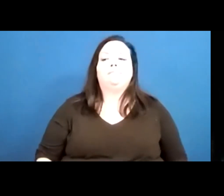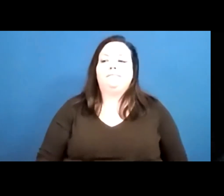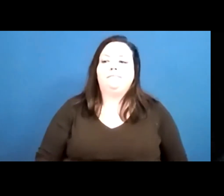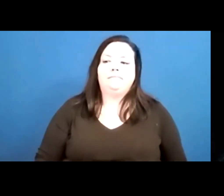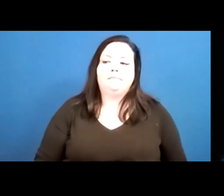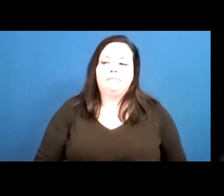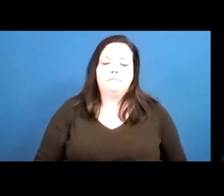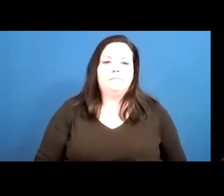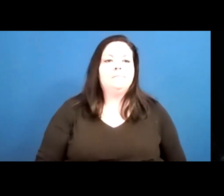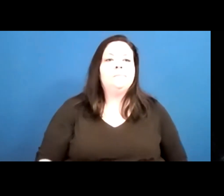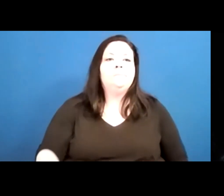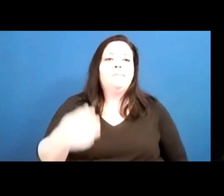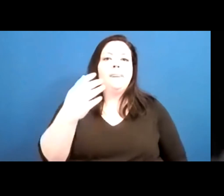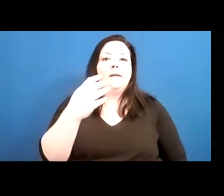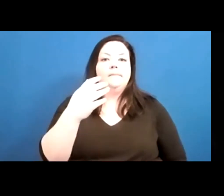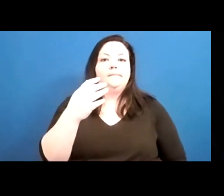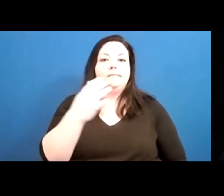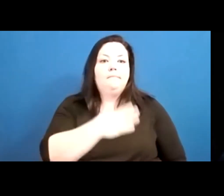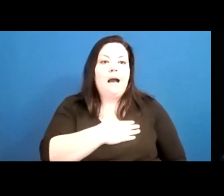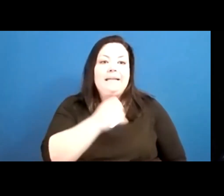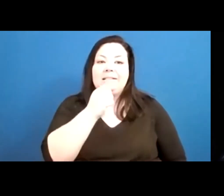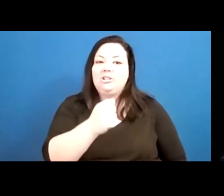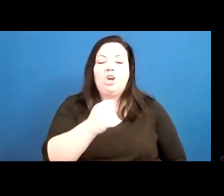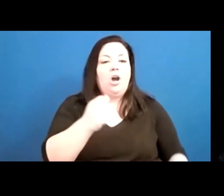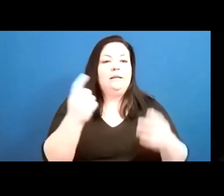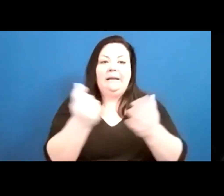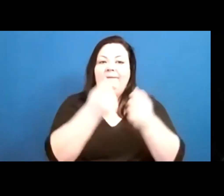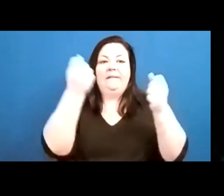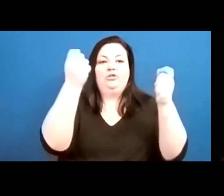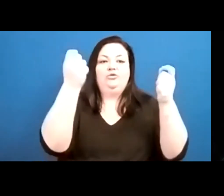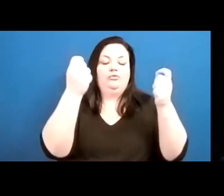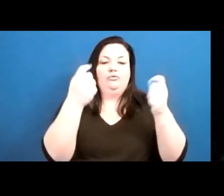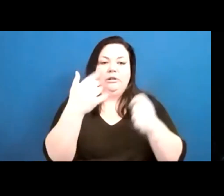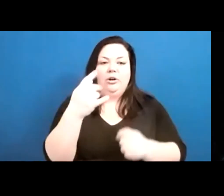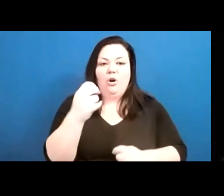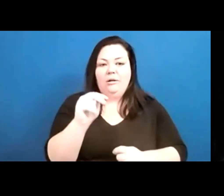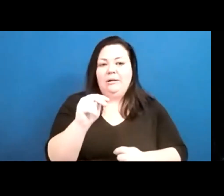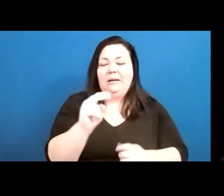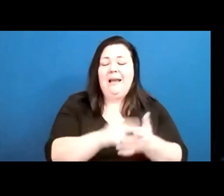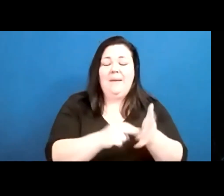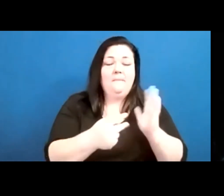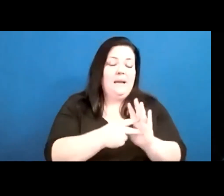"Mine is not a victory garden" I mean there is nothing edible/